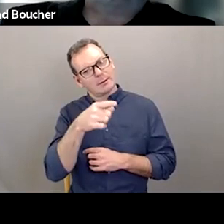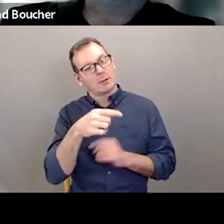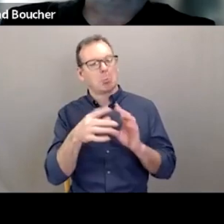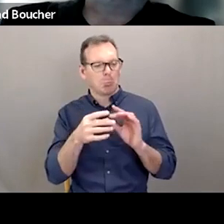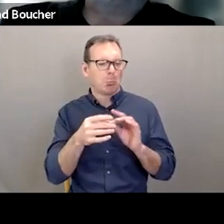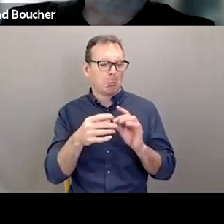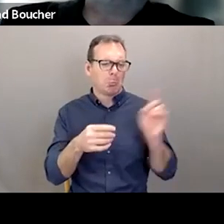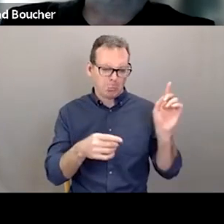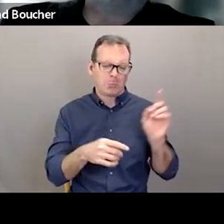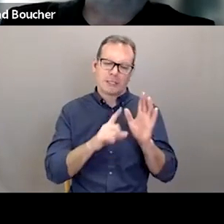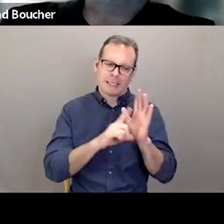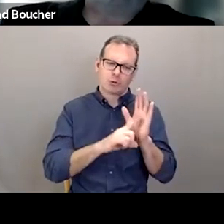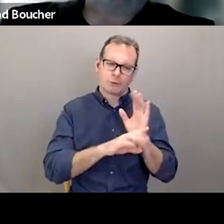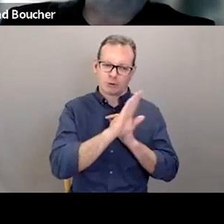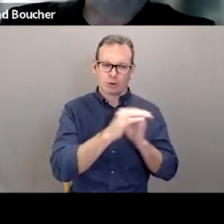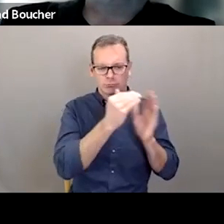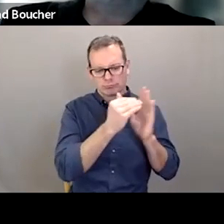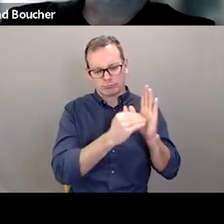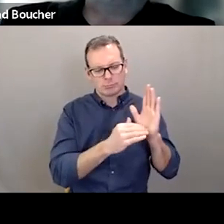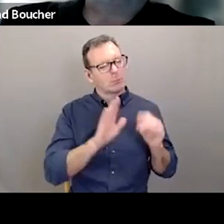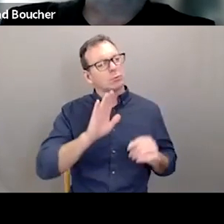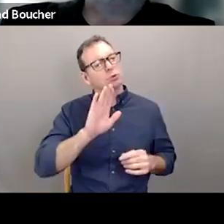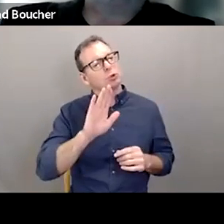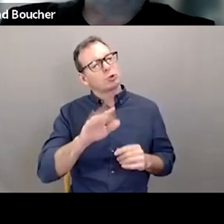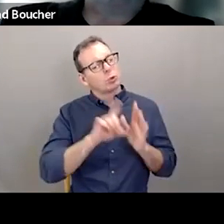research said but what do you what does your research say or what do you think